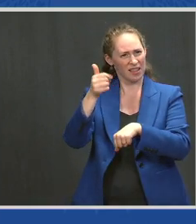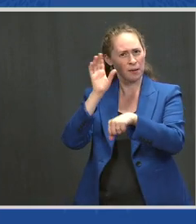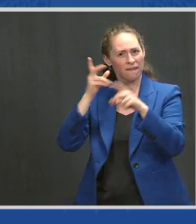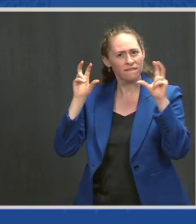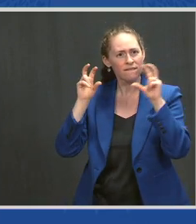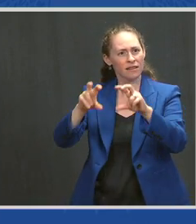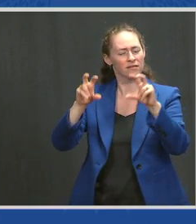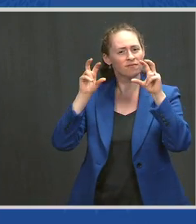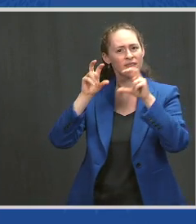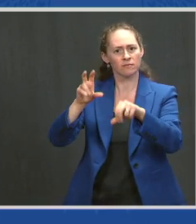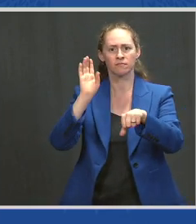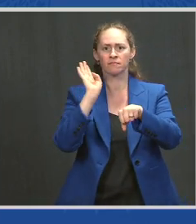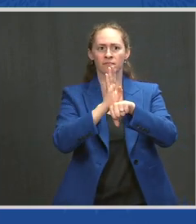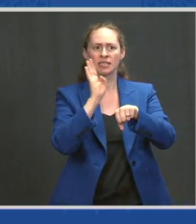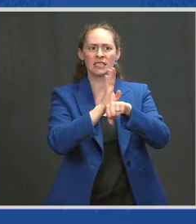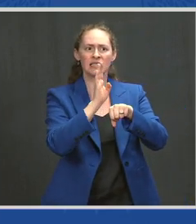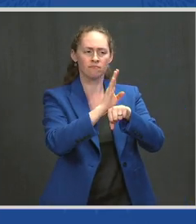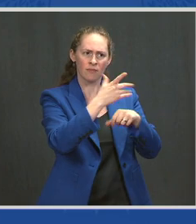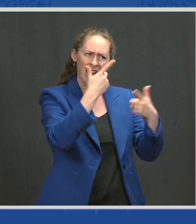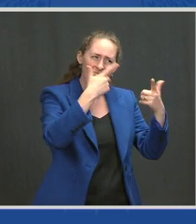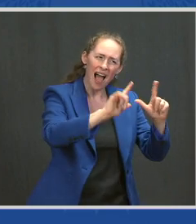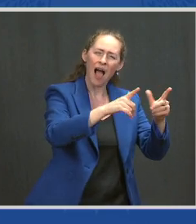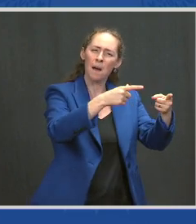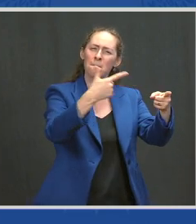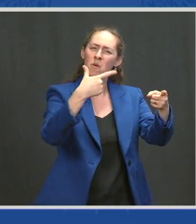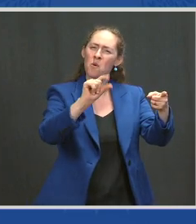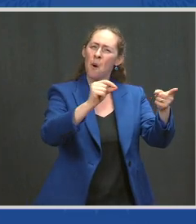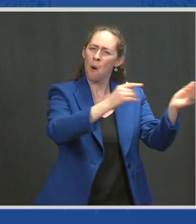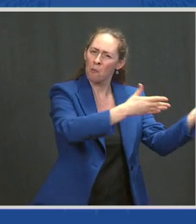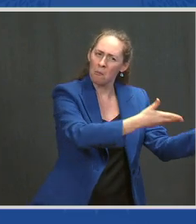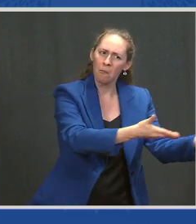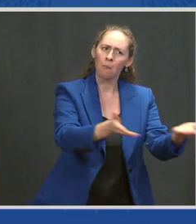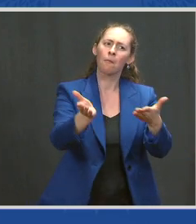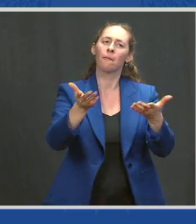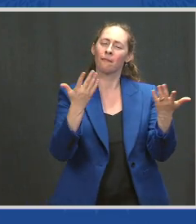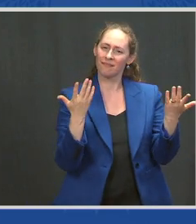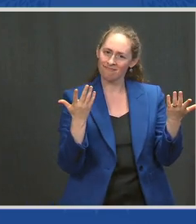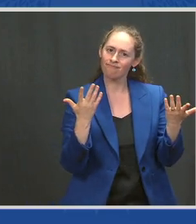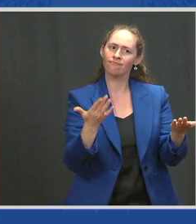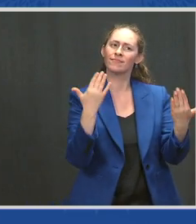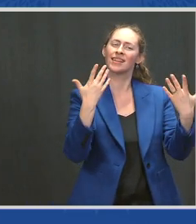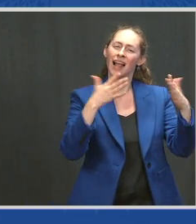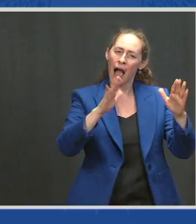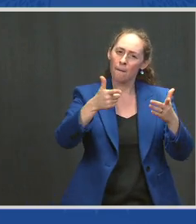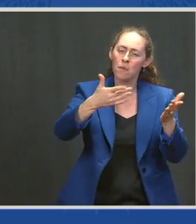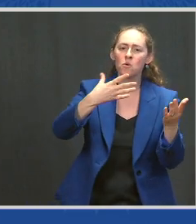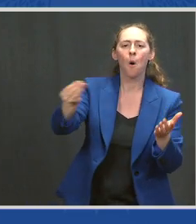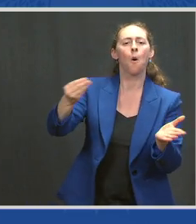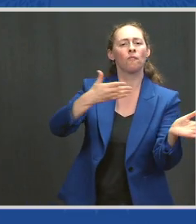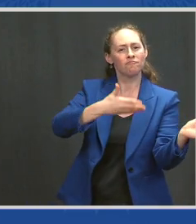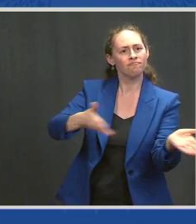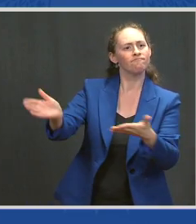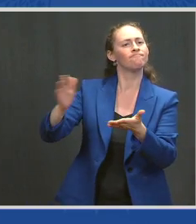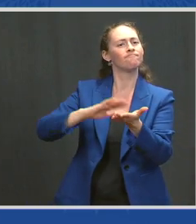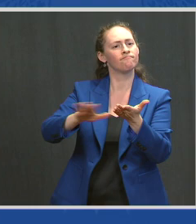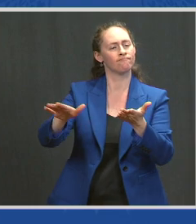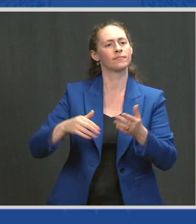Let him go. Change the dynamic." Because American businessmen, they're not -- they're not ready to show up.